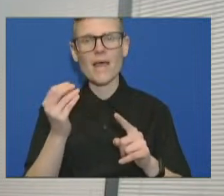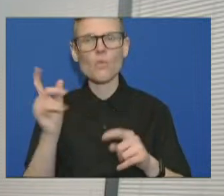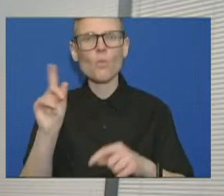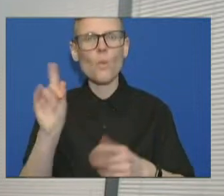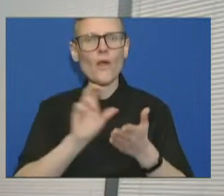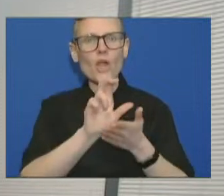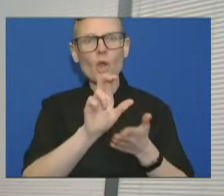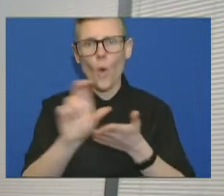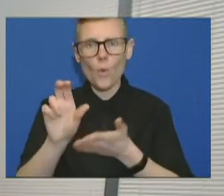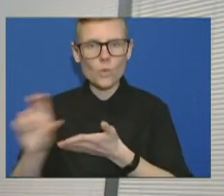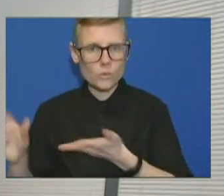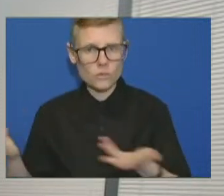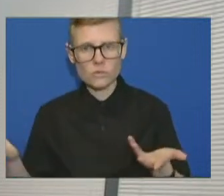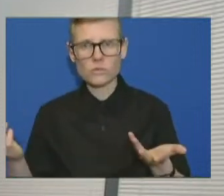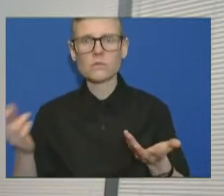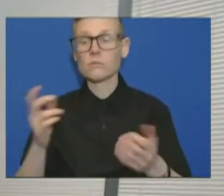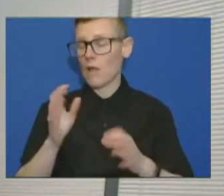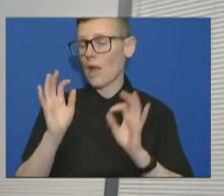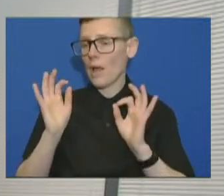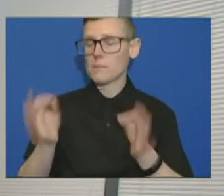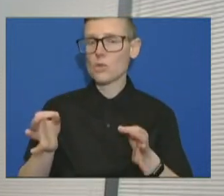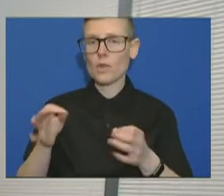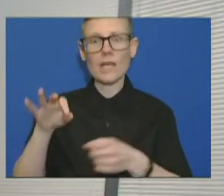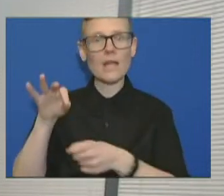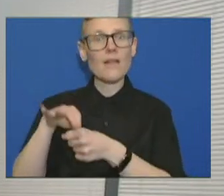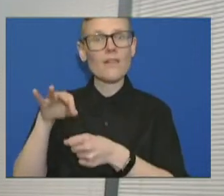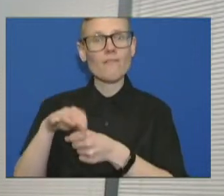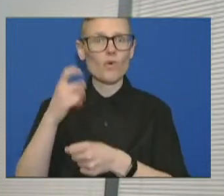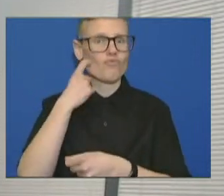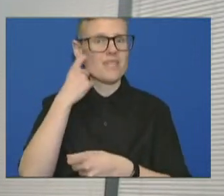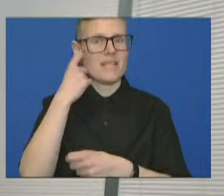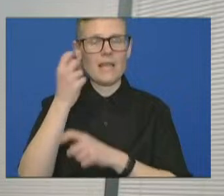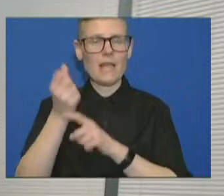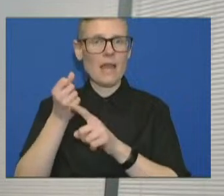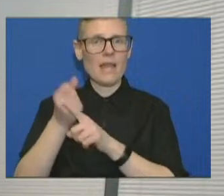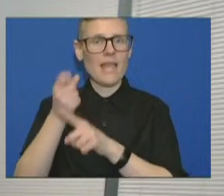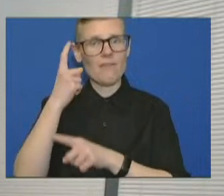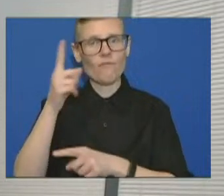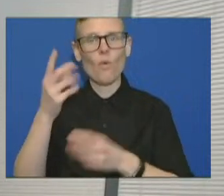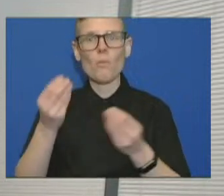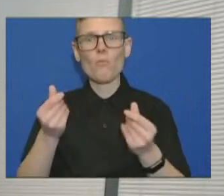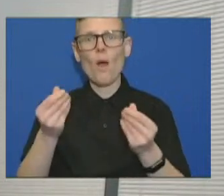our tax money is generated from